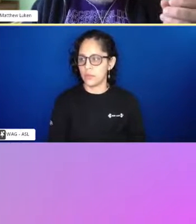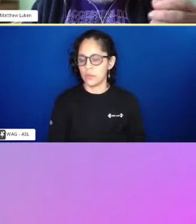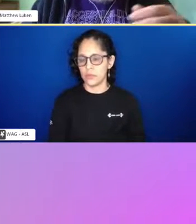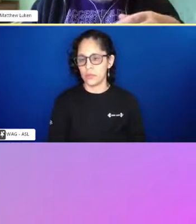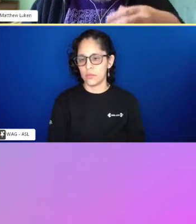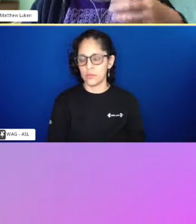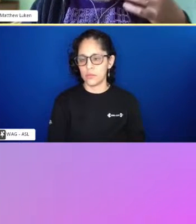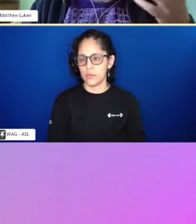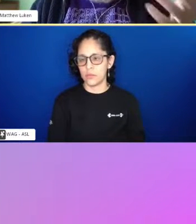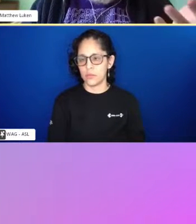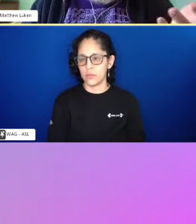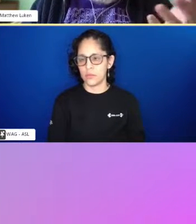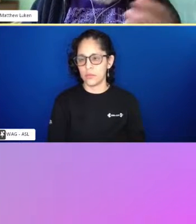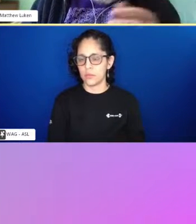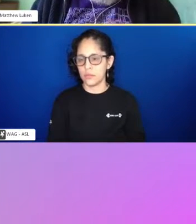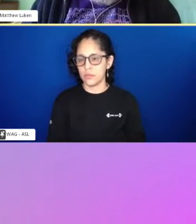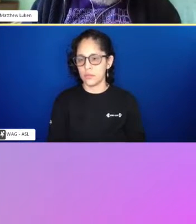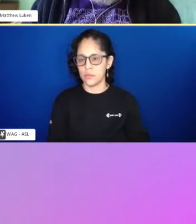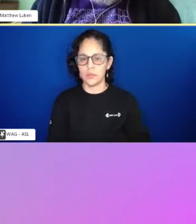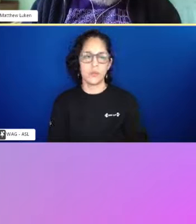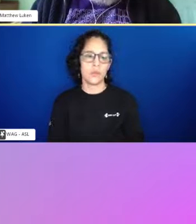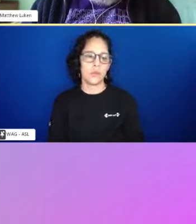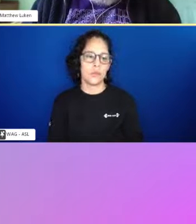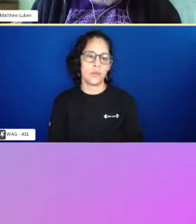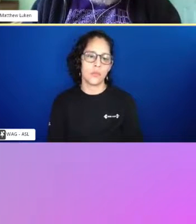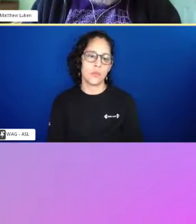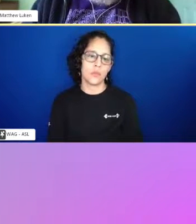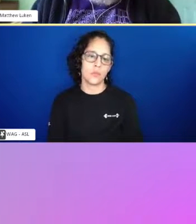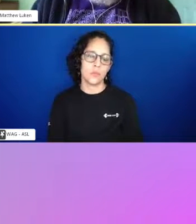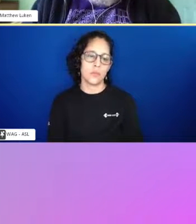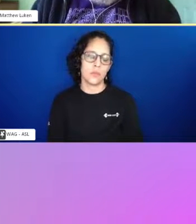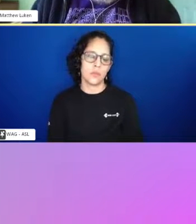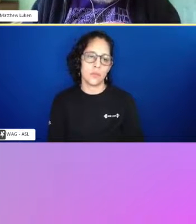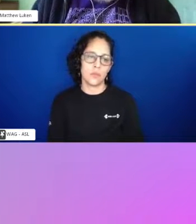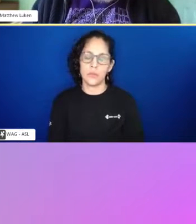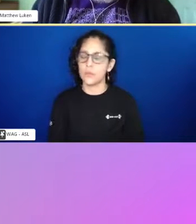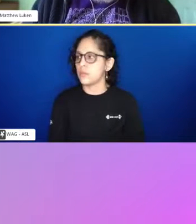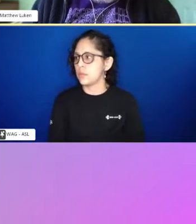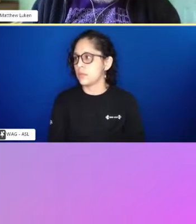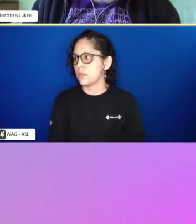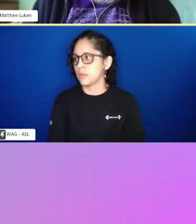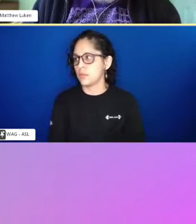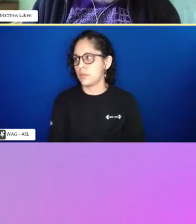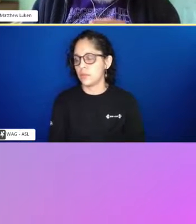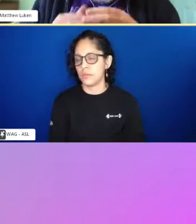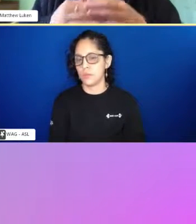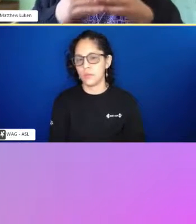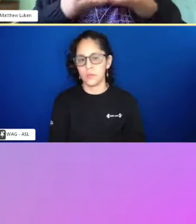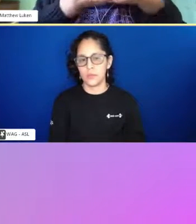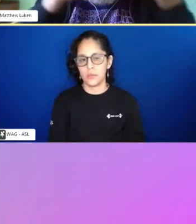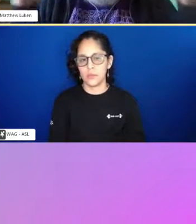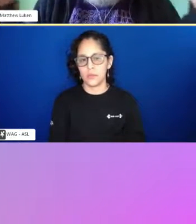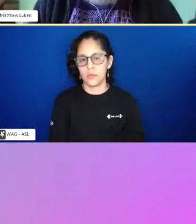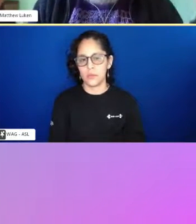these concepts that we have talked about, universal design, accessible design, usability,